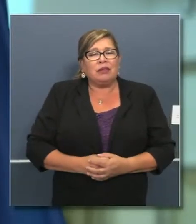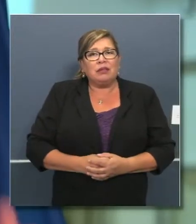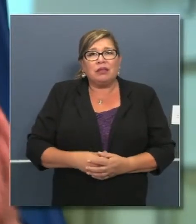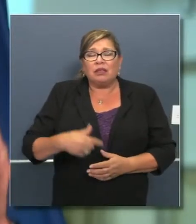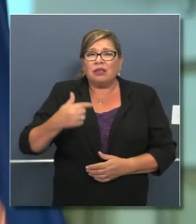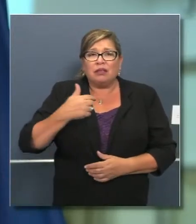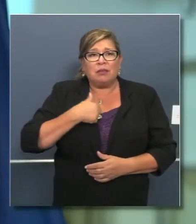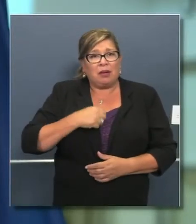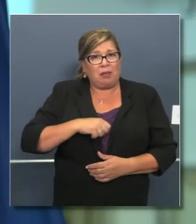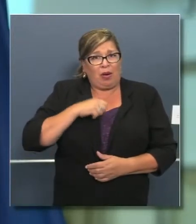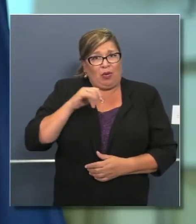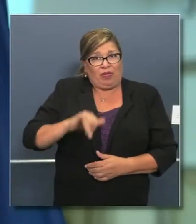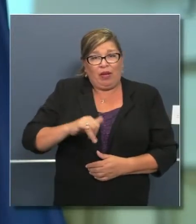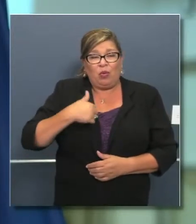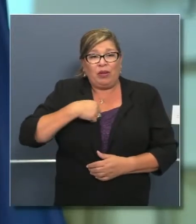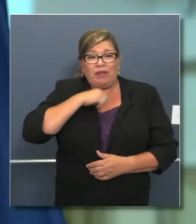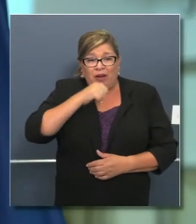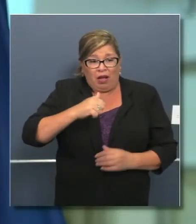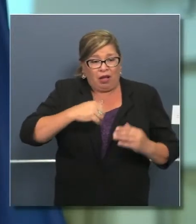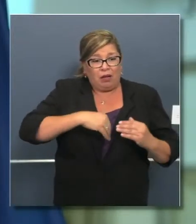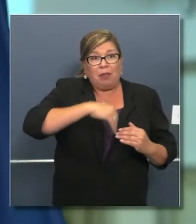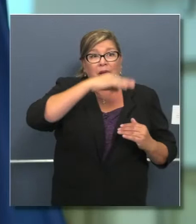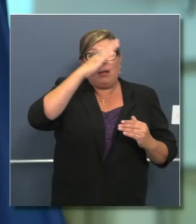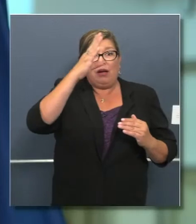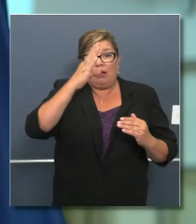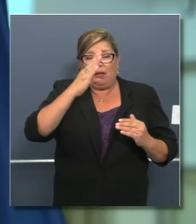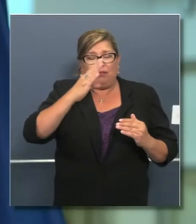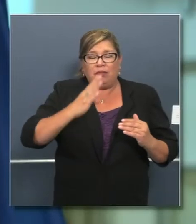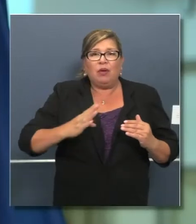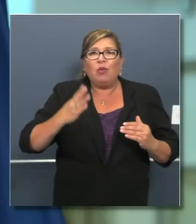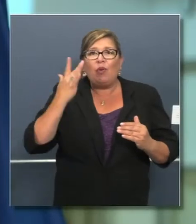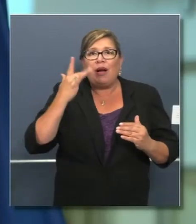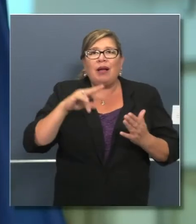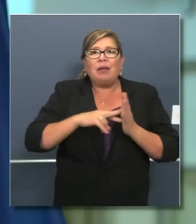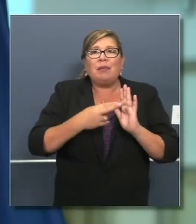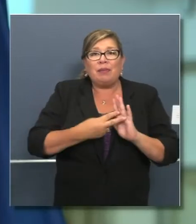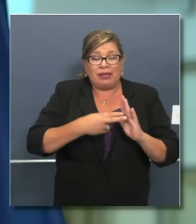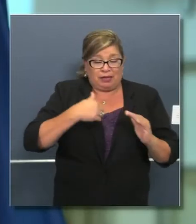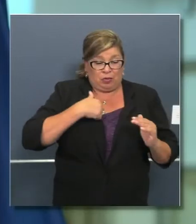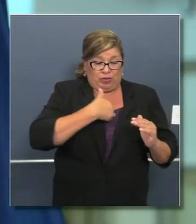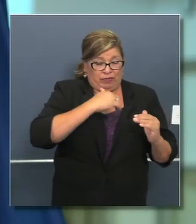never experienced that spike is it allowed us all this time to build the inventory of assets